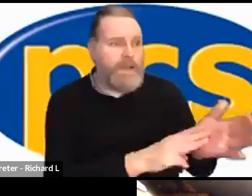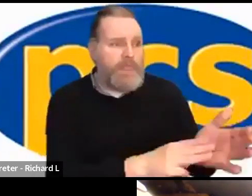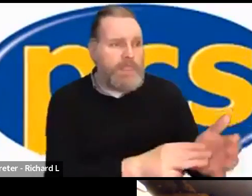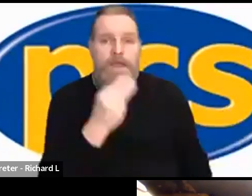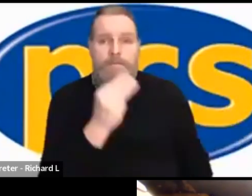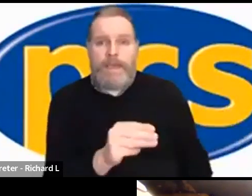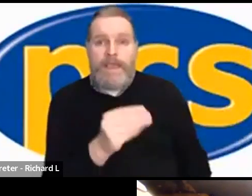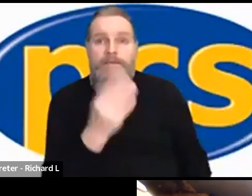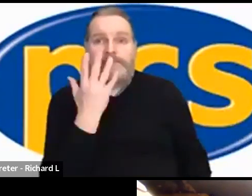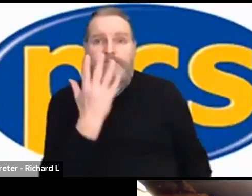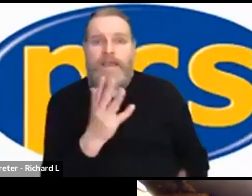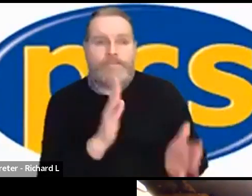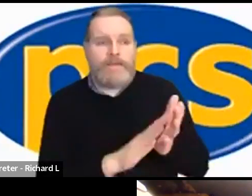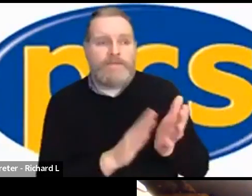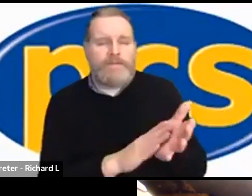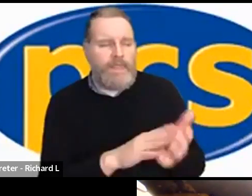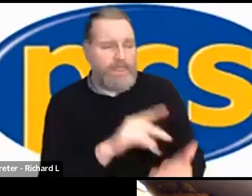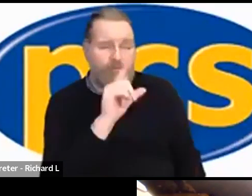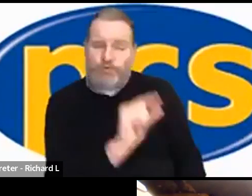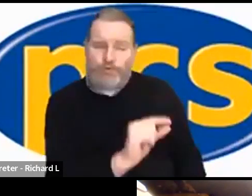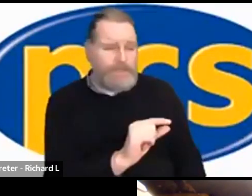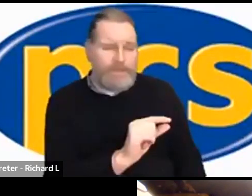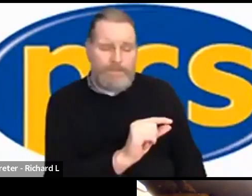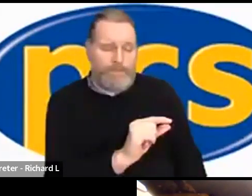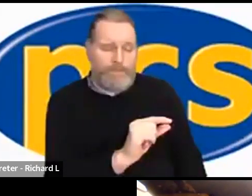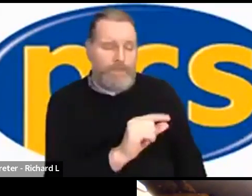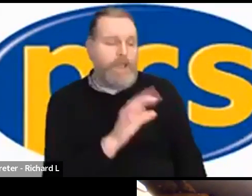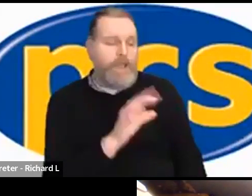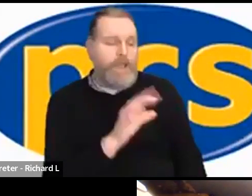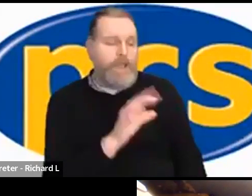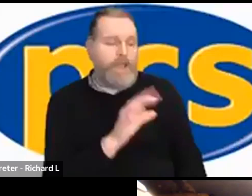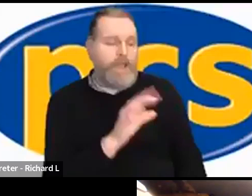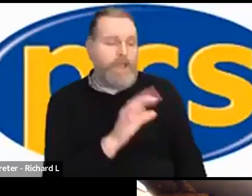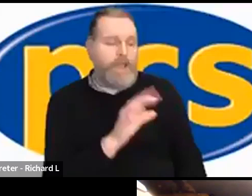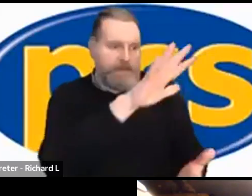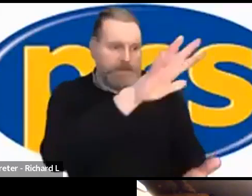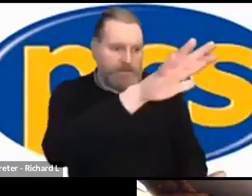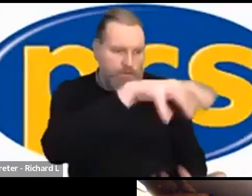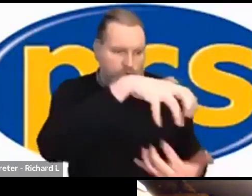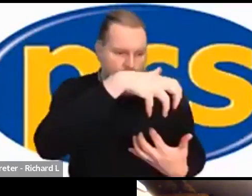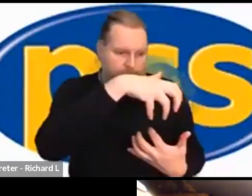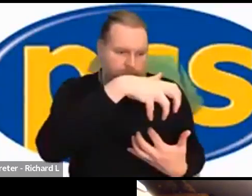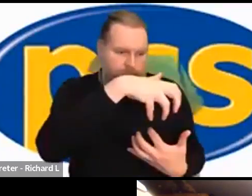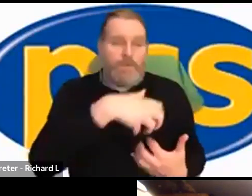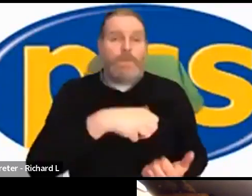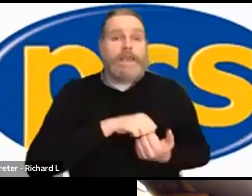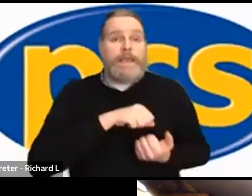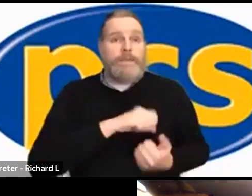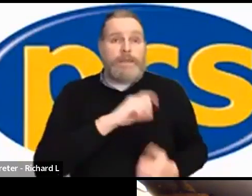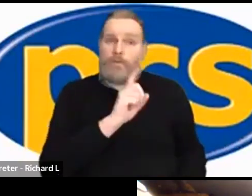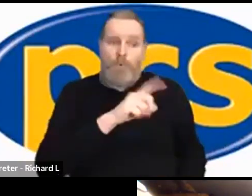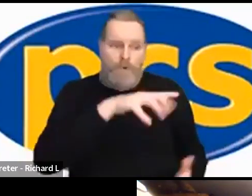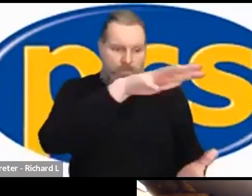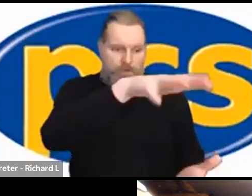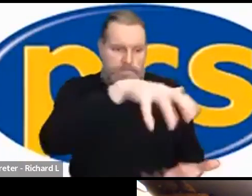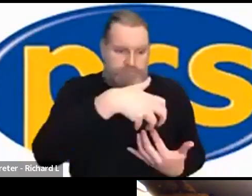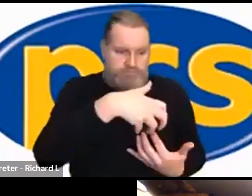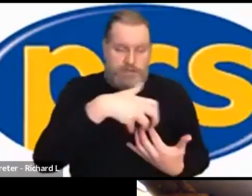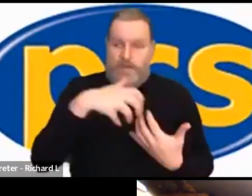5 pounds a month, than what people lose every time we take a we take a day, strike action, and the money that you pay in every single parent ngle penny doesn't go to the